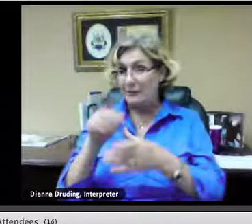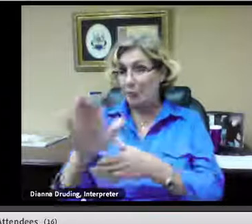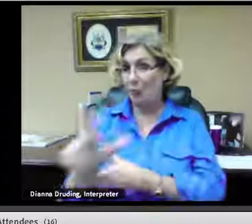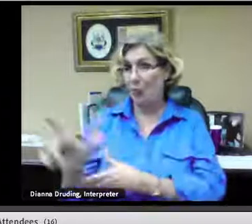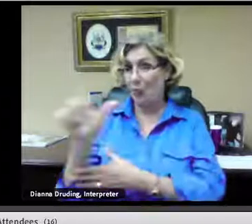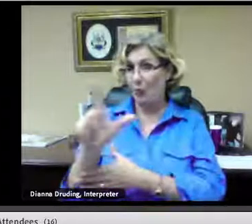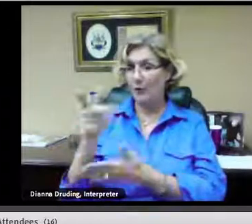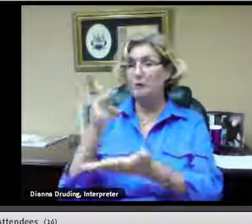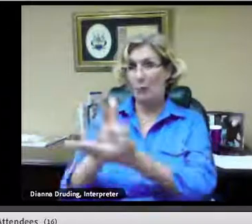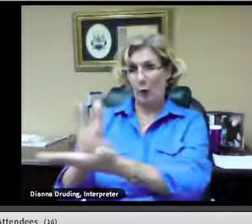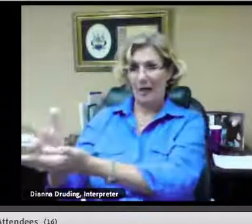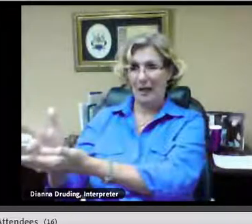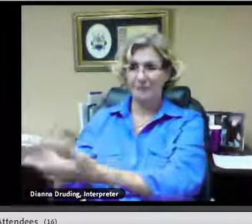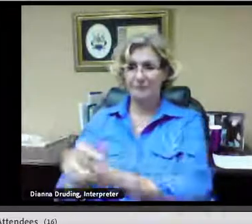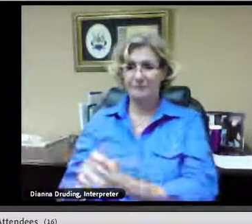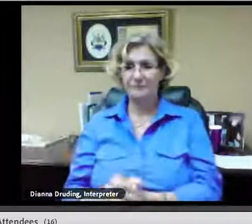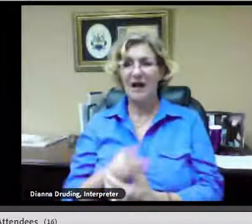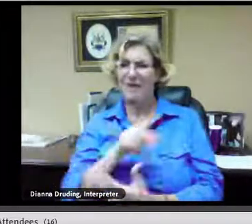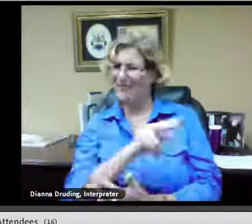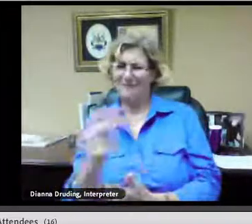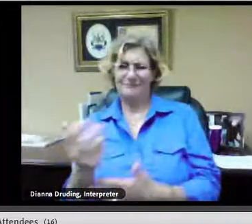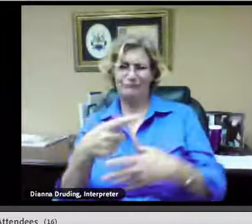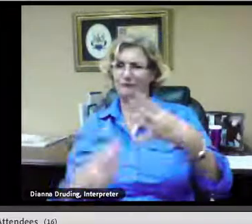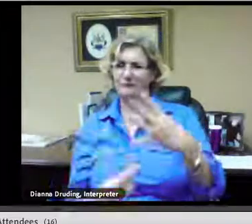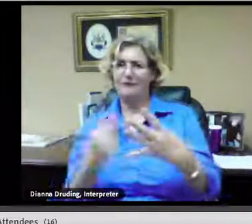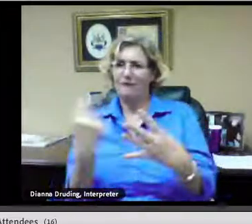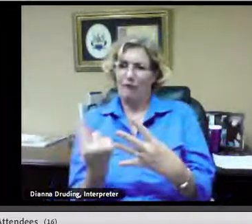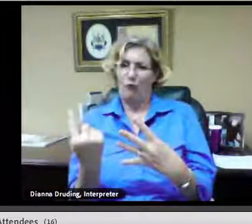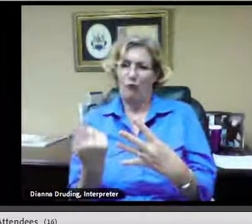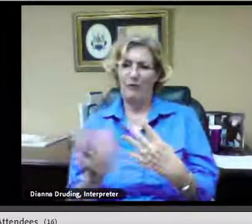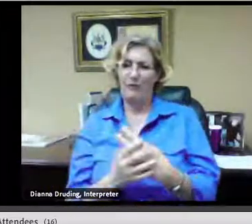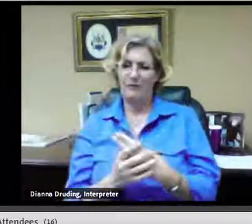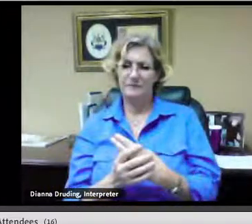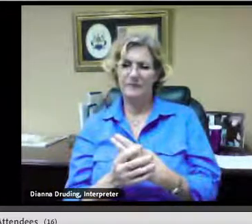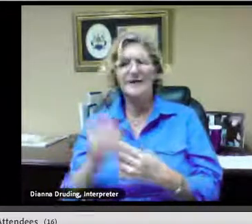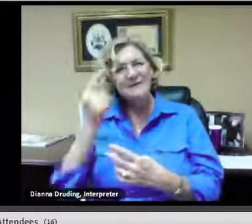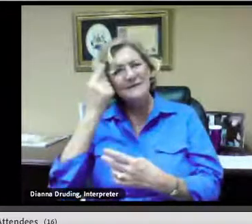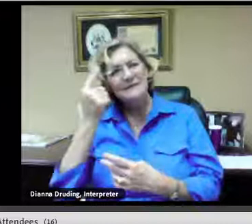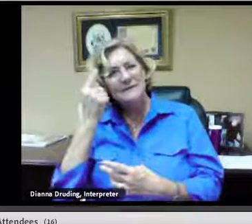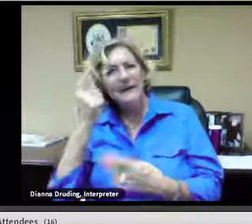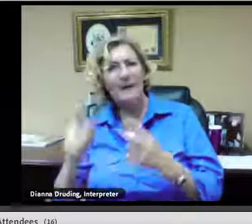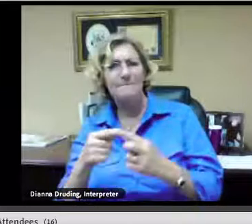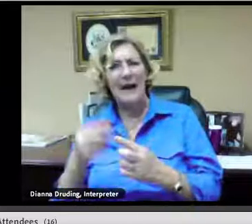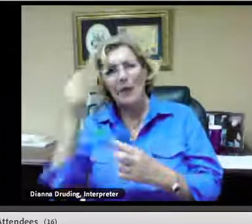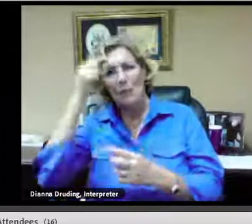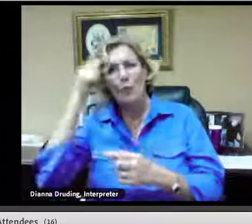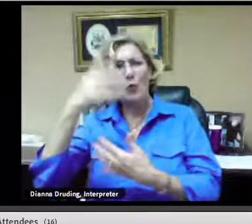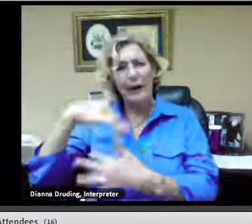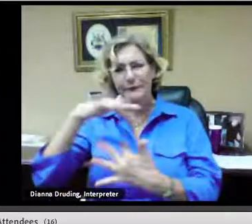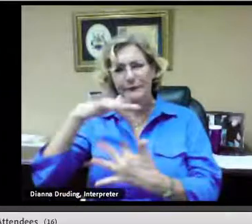And these are just four, you know, so just something to kind of think about and brainstorm. The main point of this exercise is that we cannot